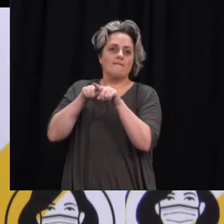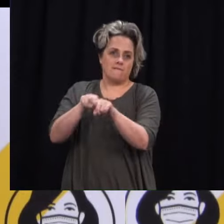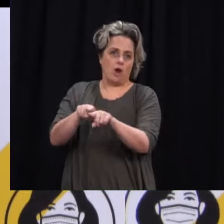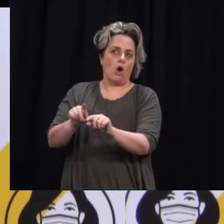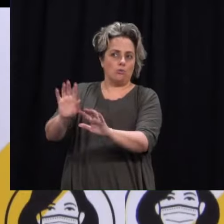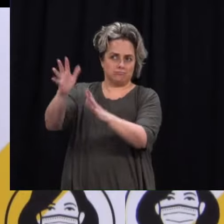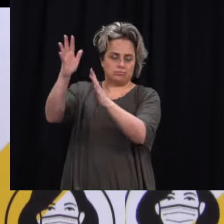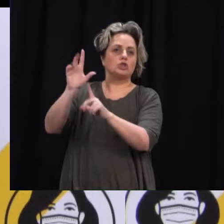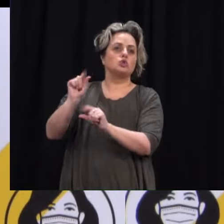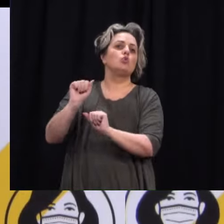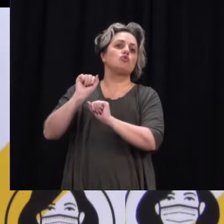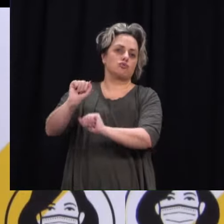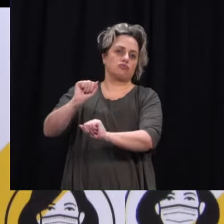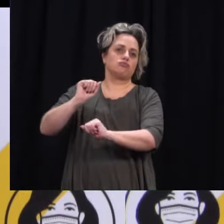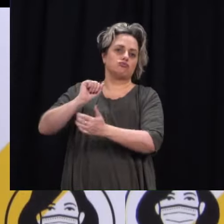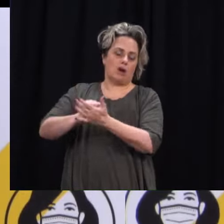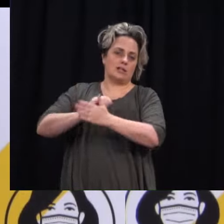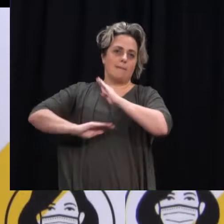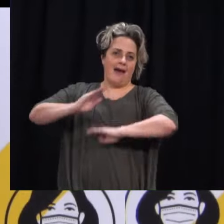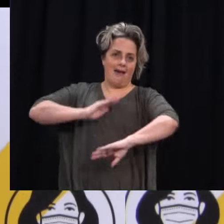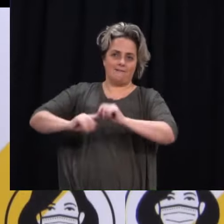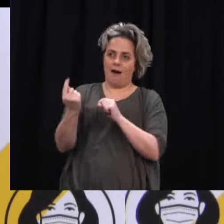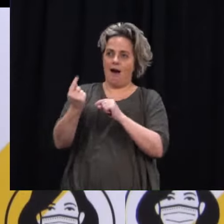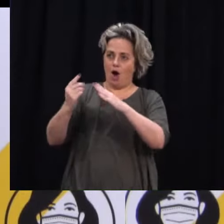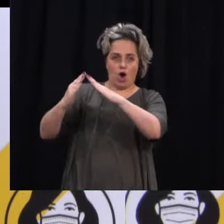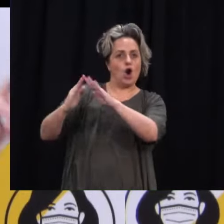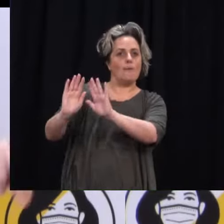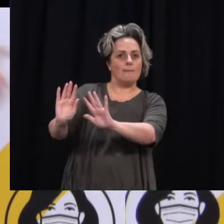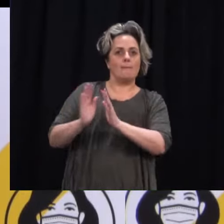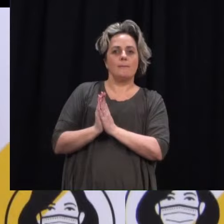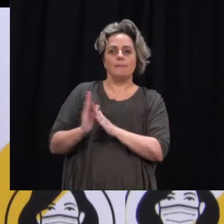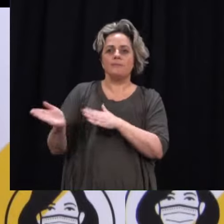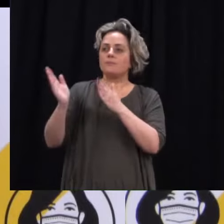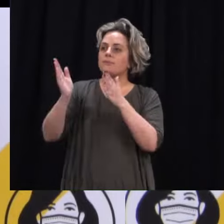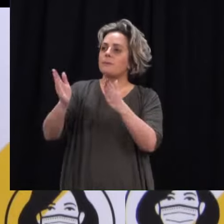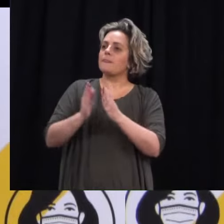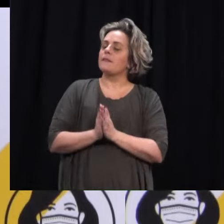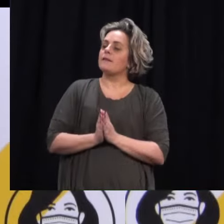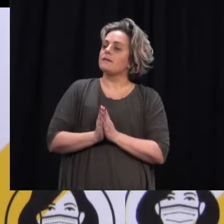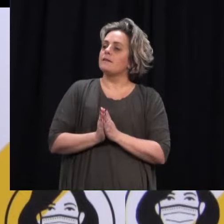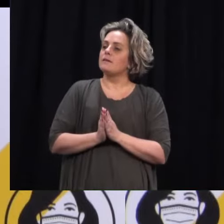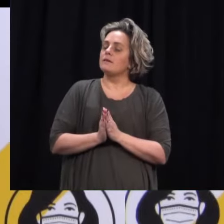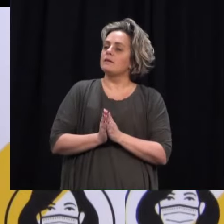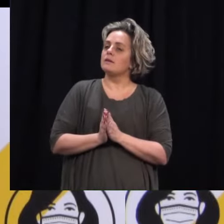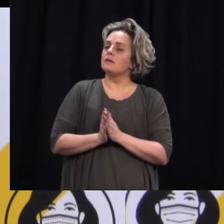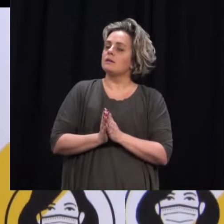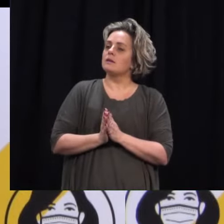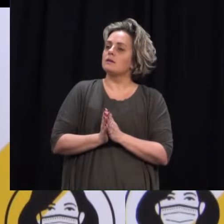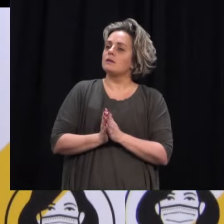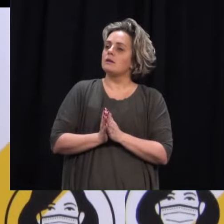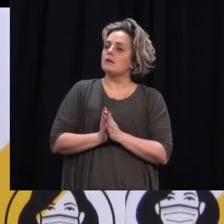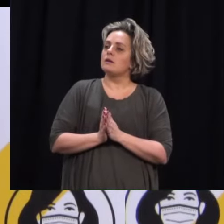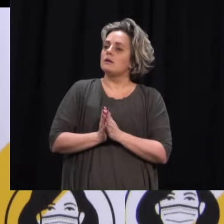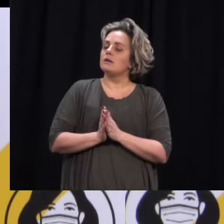at the Ellersley Novotel that person we know about. That person has been compliant with the testing and orders and did